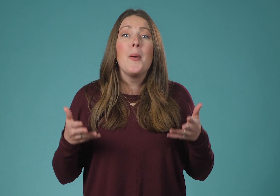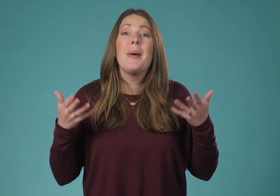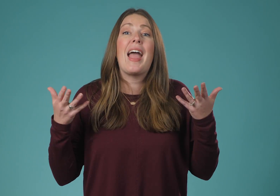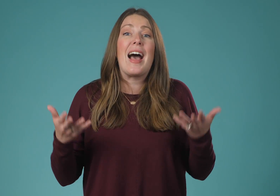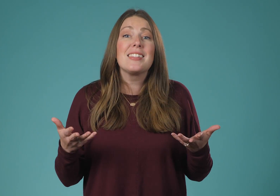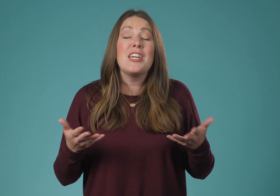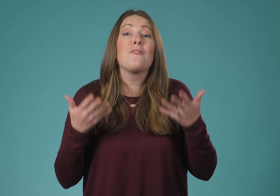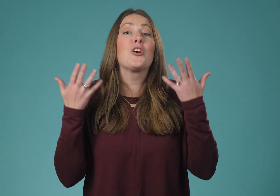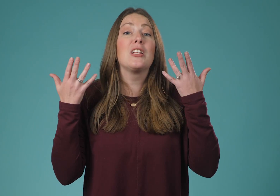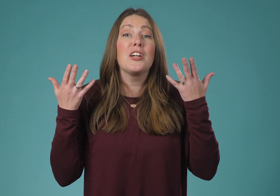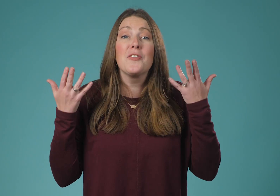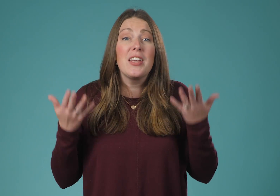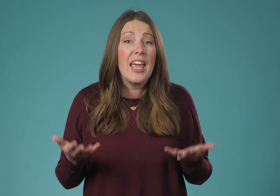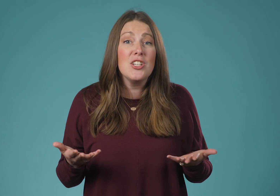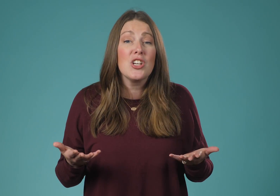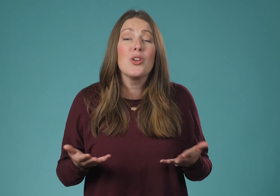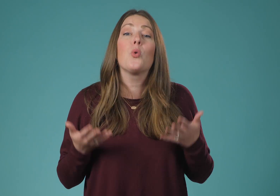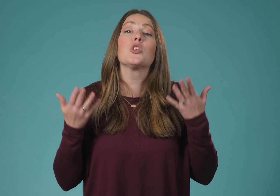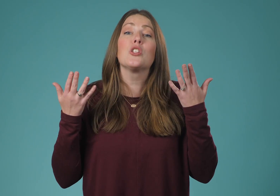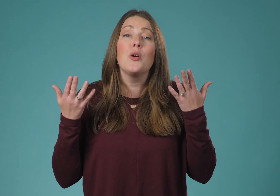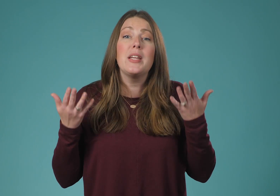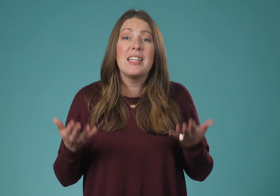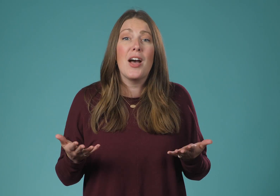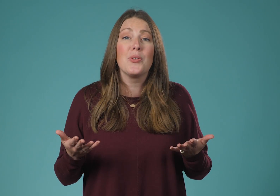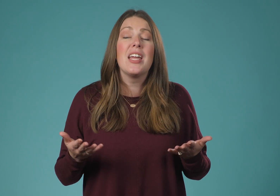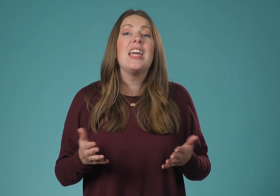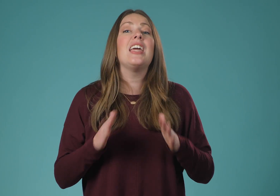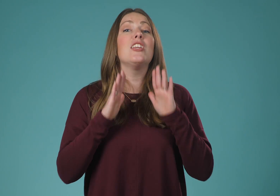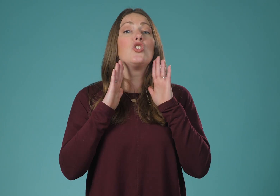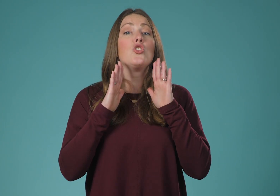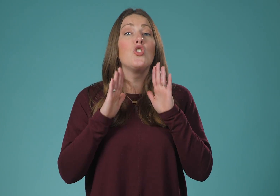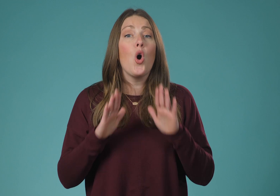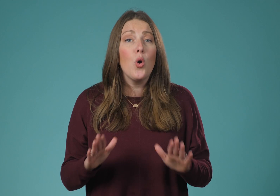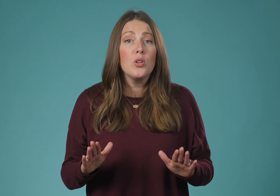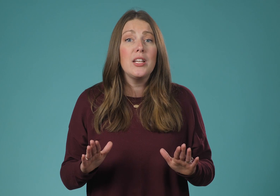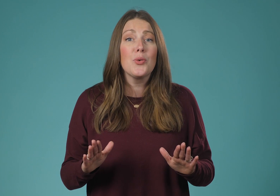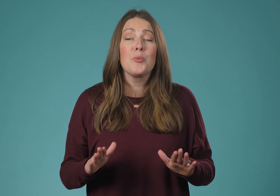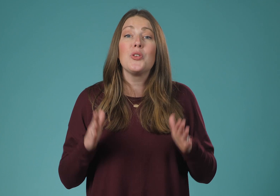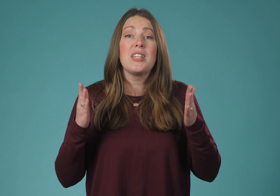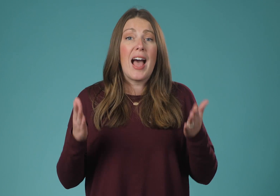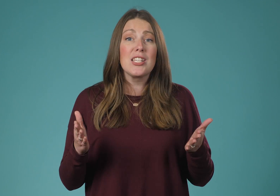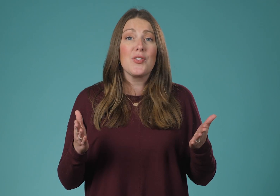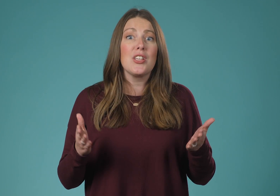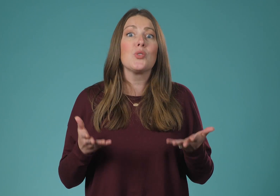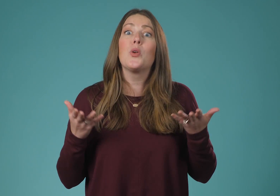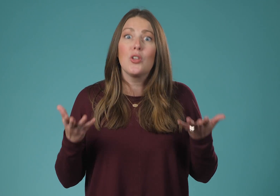by asking for clarification or slowing down. It is totally normal to ask for this when